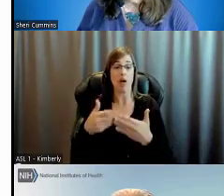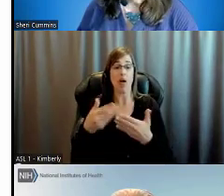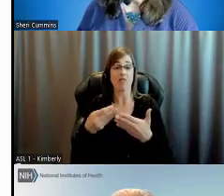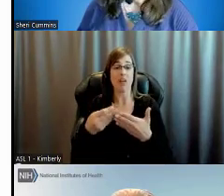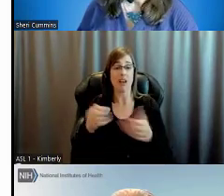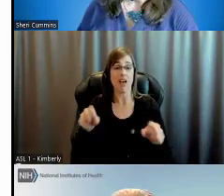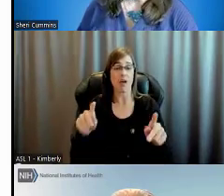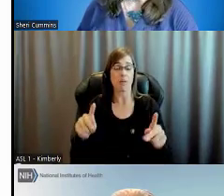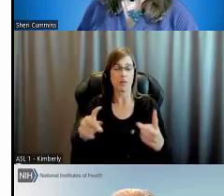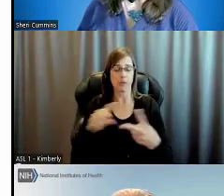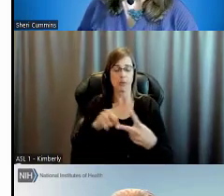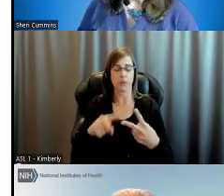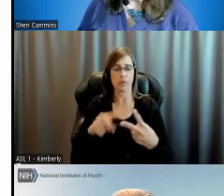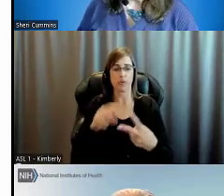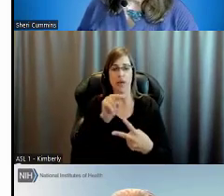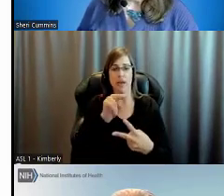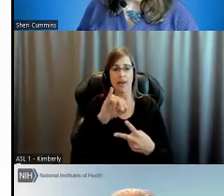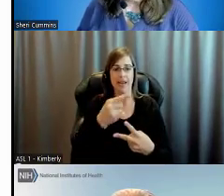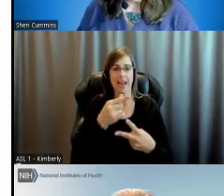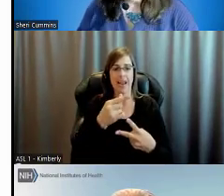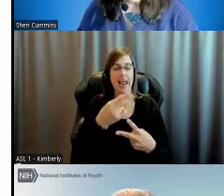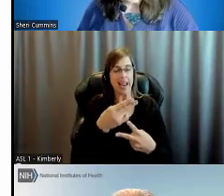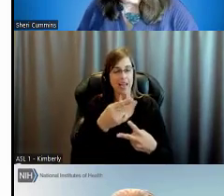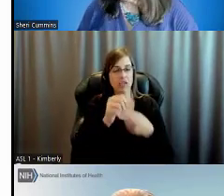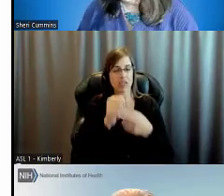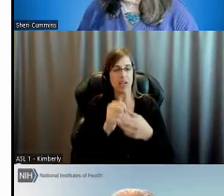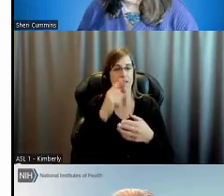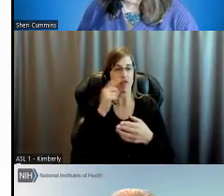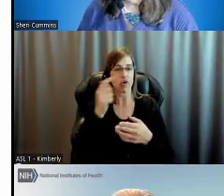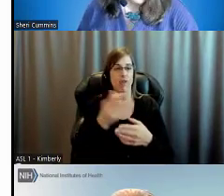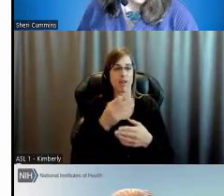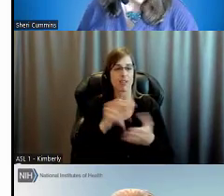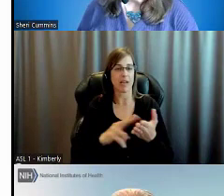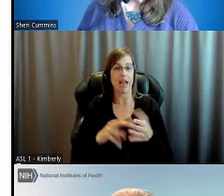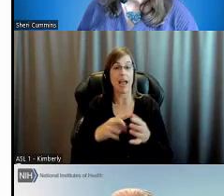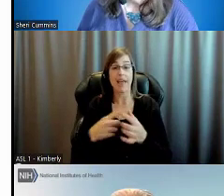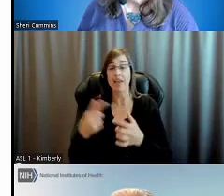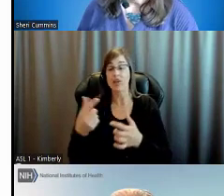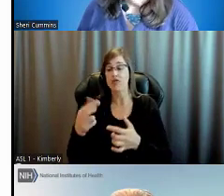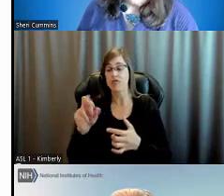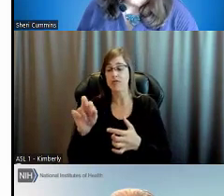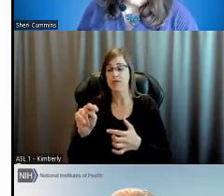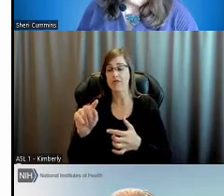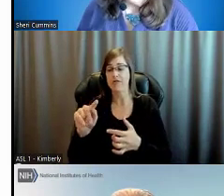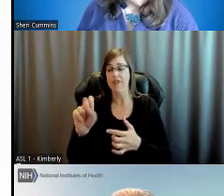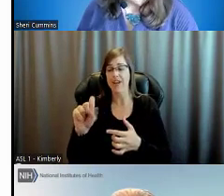We post them in the NIH Guide for Grants and Contracts and in grants.gov. And grants.gov is a federal portal used